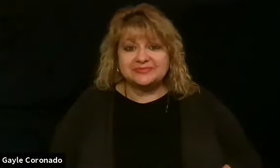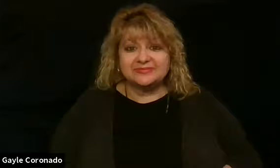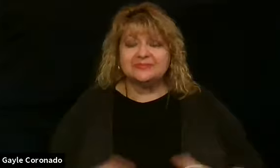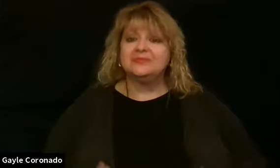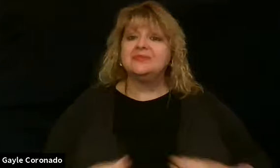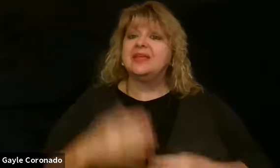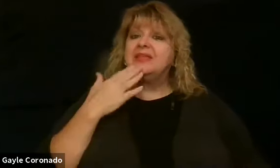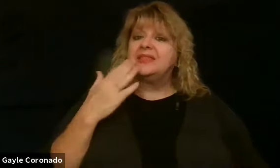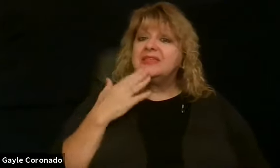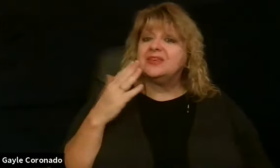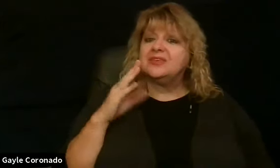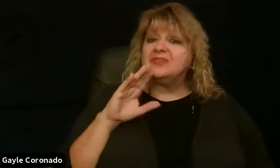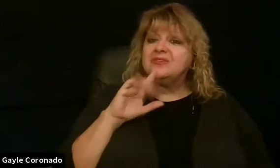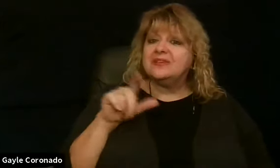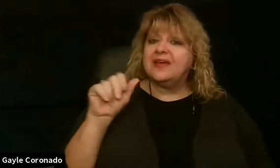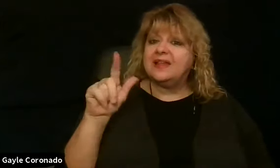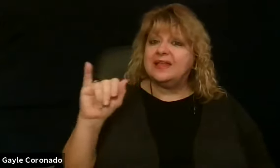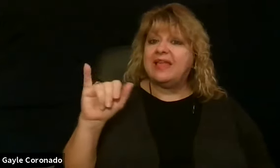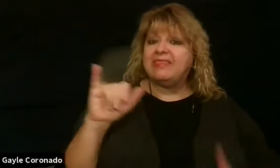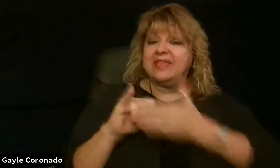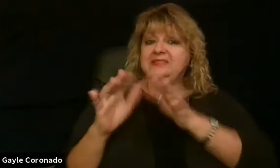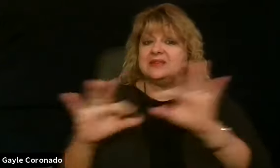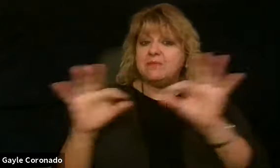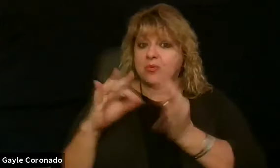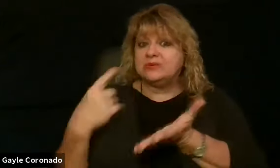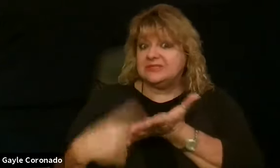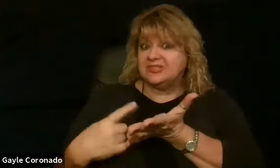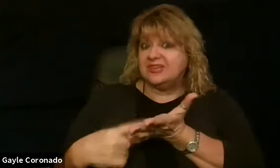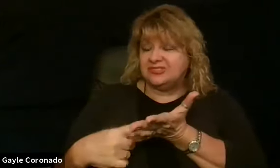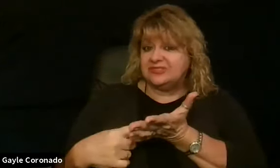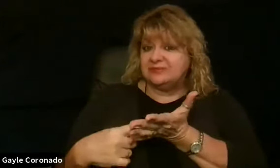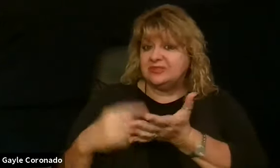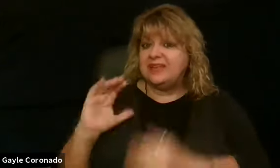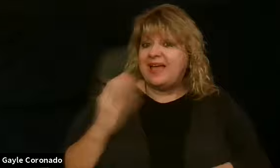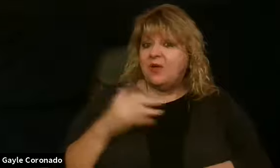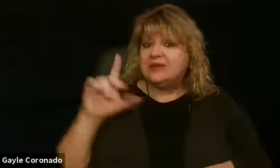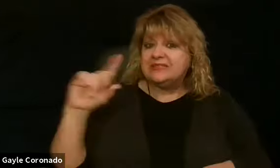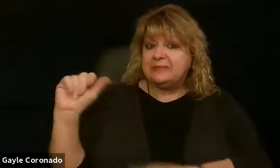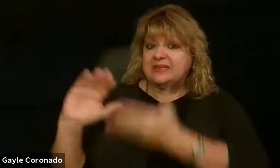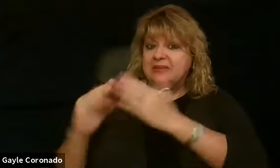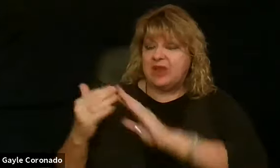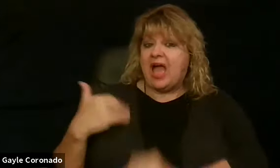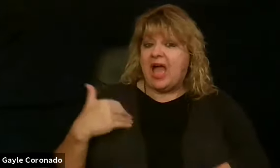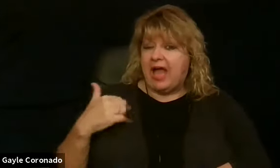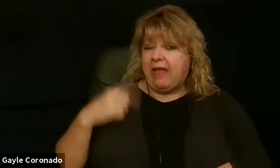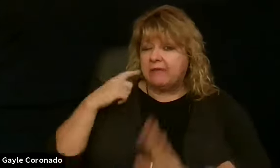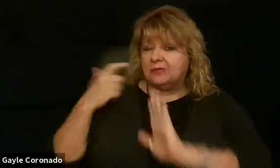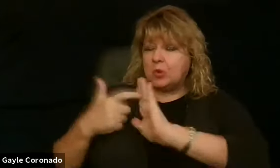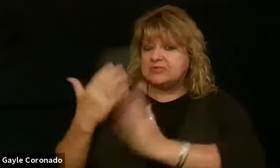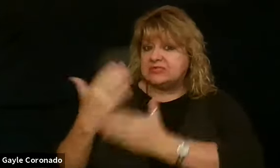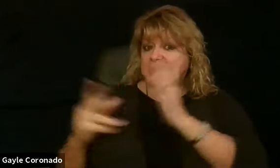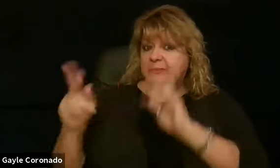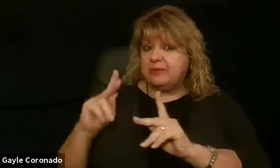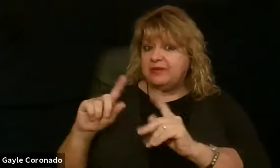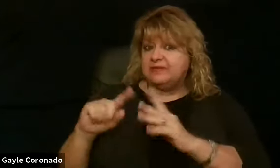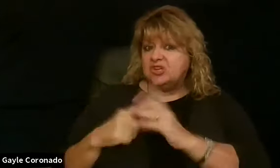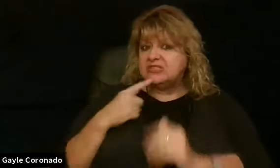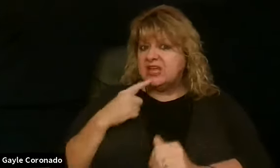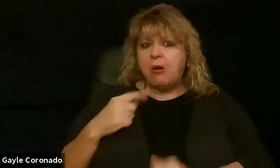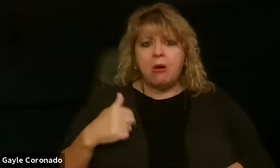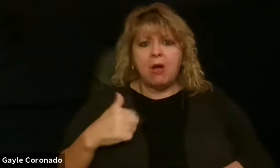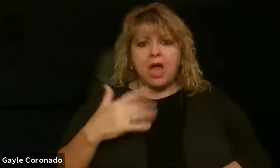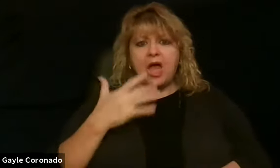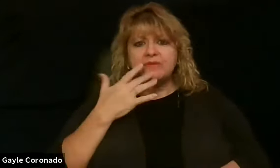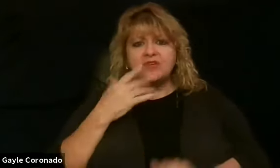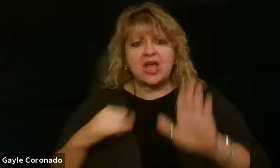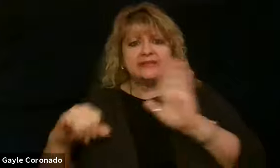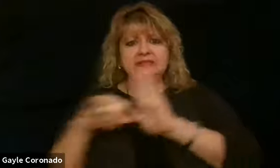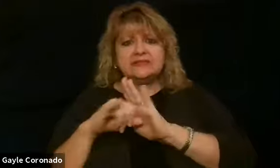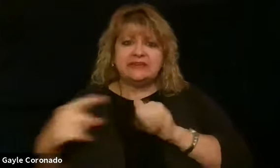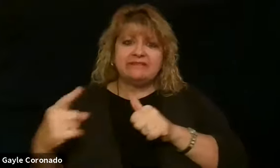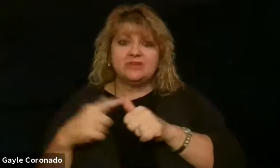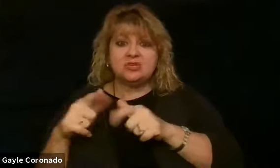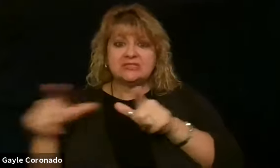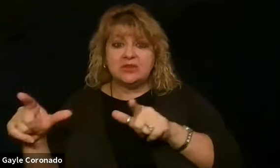Thank you for that answer and I think it's such an important discussion because in our disability community. I know I've noticed there are some people who have started say, I actually prefer identity first language or some people who really strongly prefer